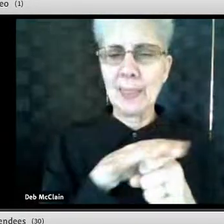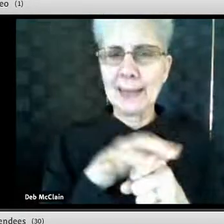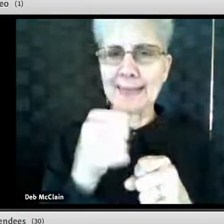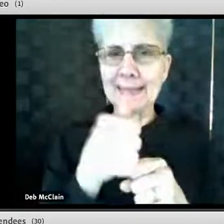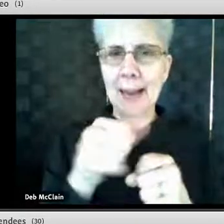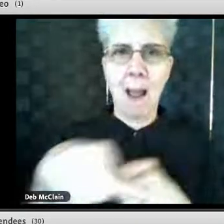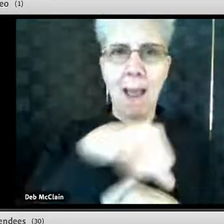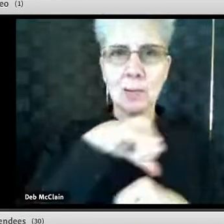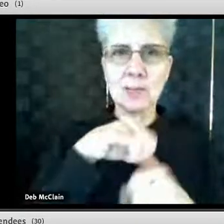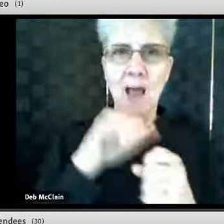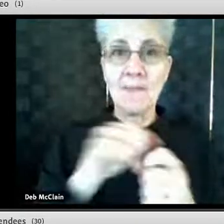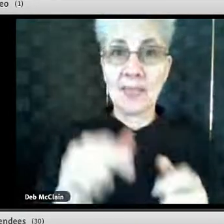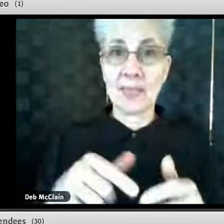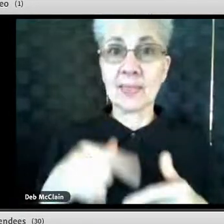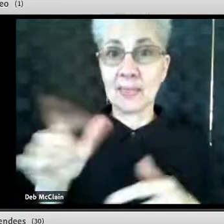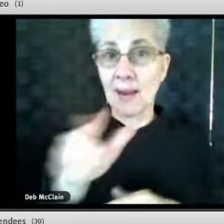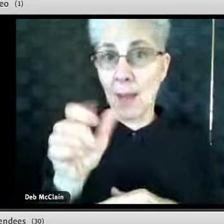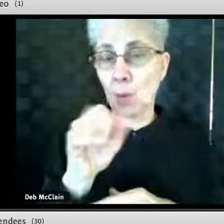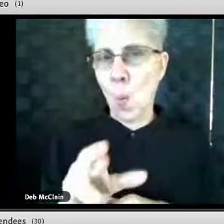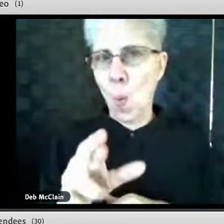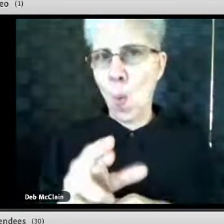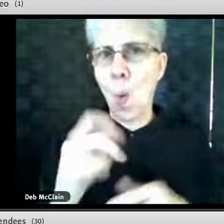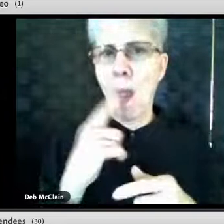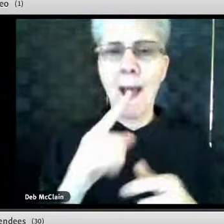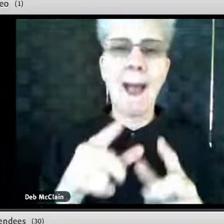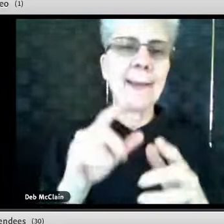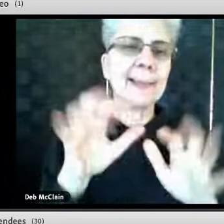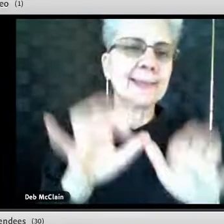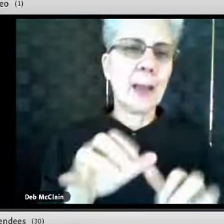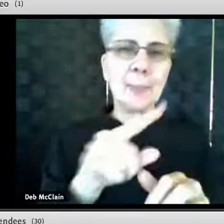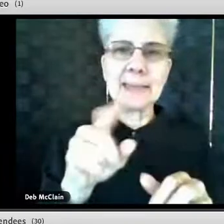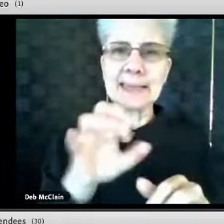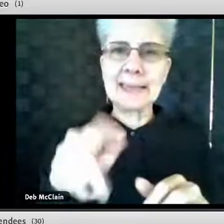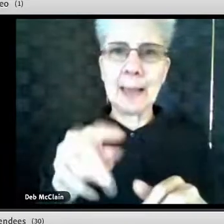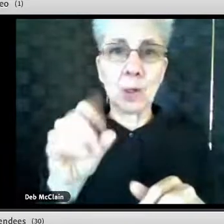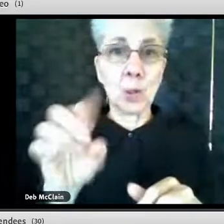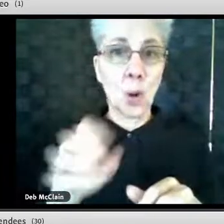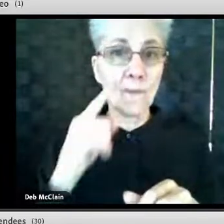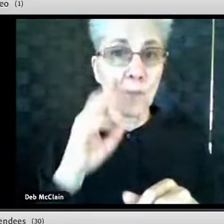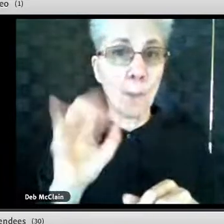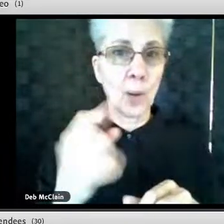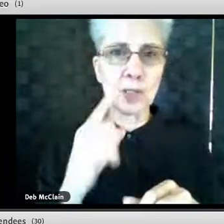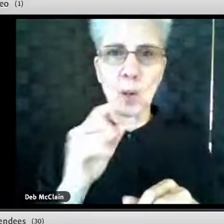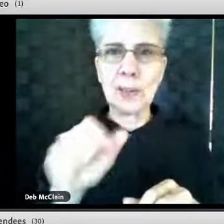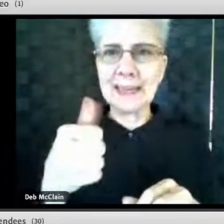I only want people who live within 10 miles of my library, or, you know, I can type in a zip code for a branch,